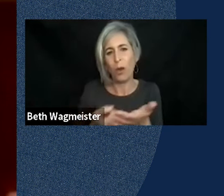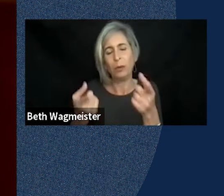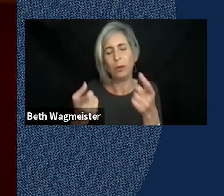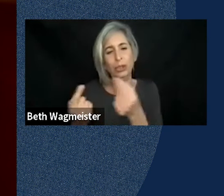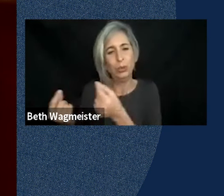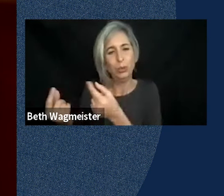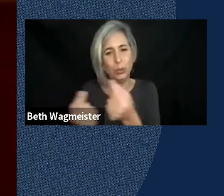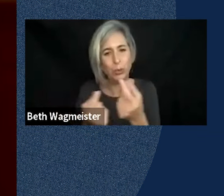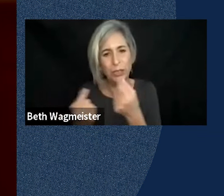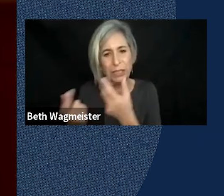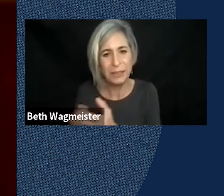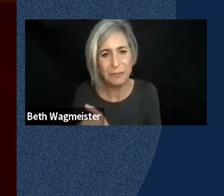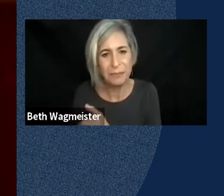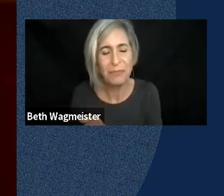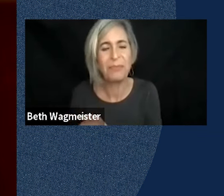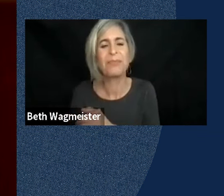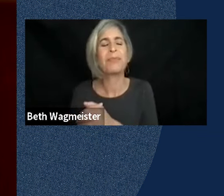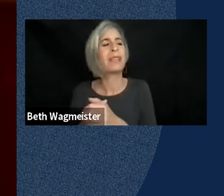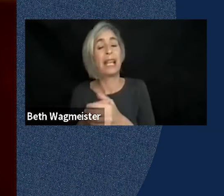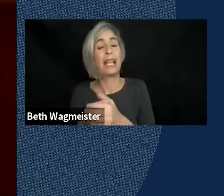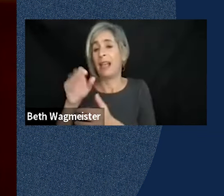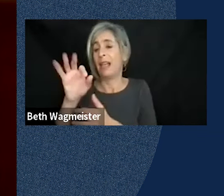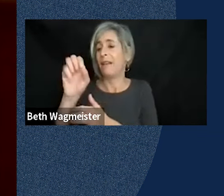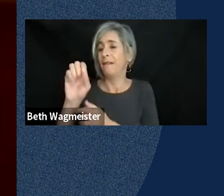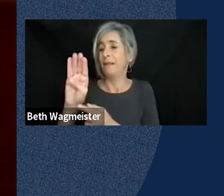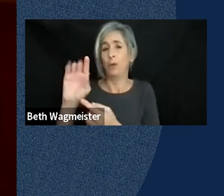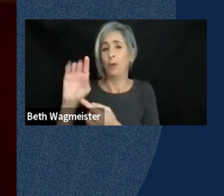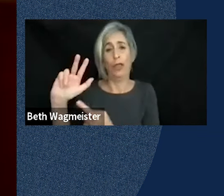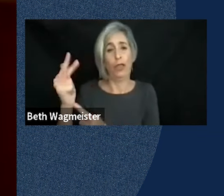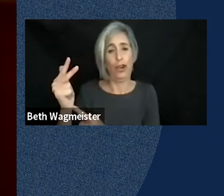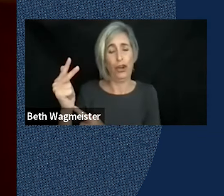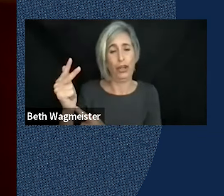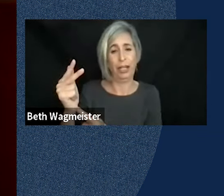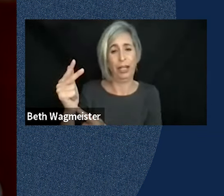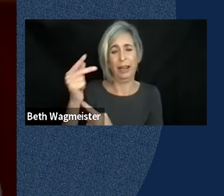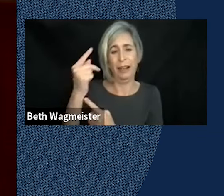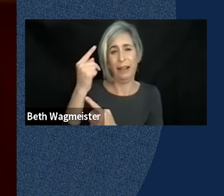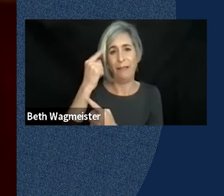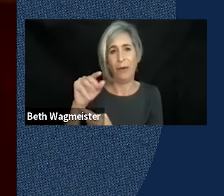And we've got one coming up on February 3 for Mike Oliver's birthday, and we're going